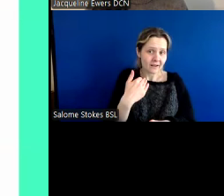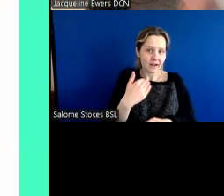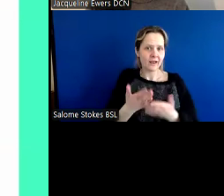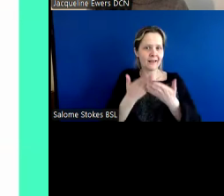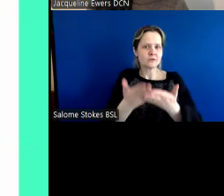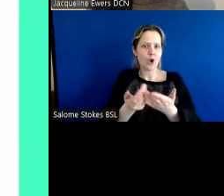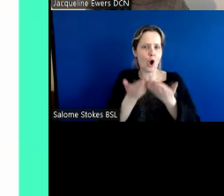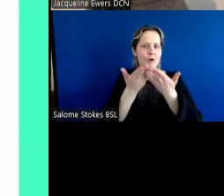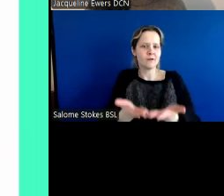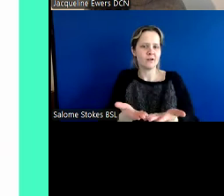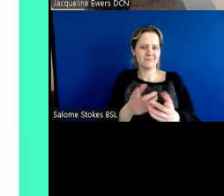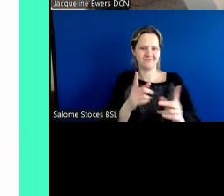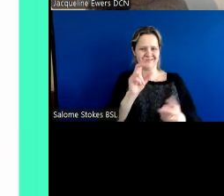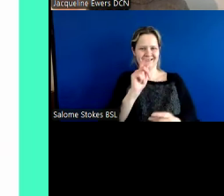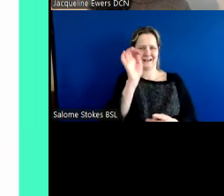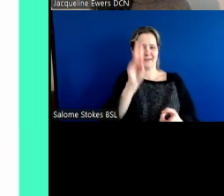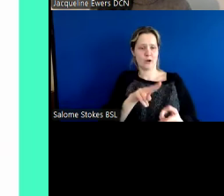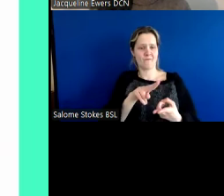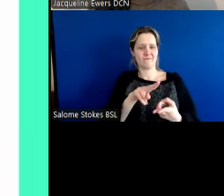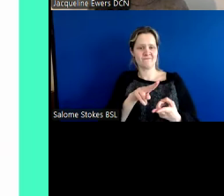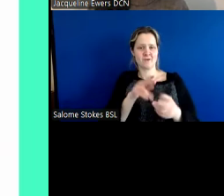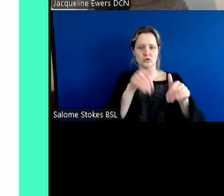10% off at the shop or a treat at the café.